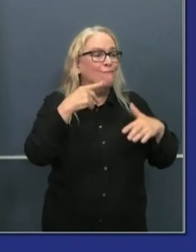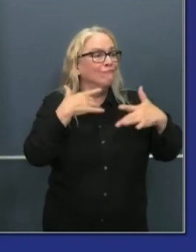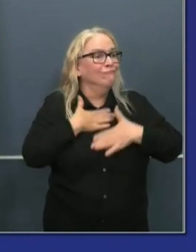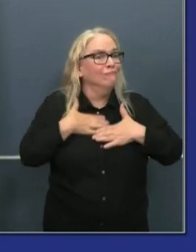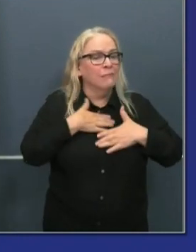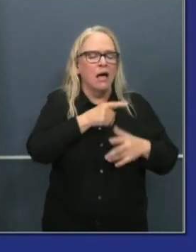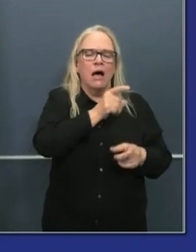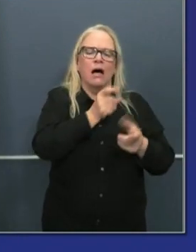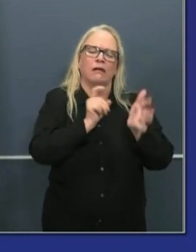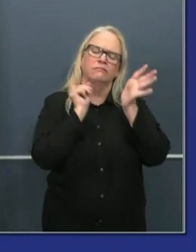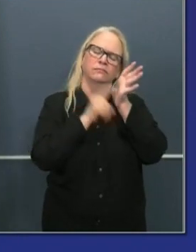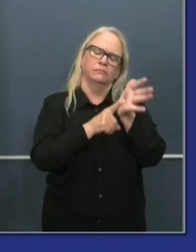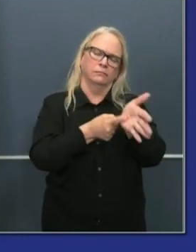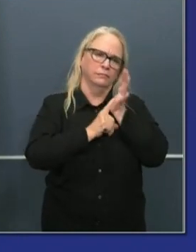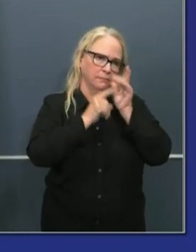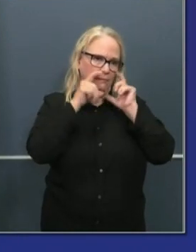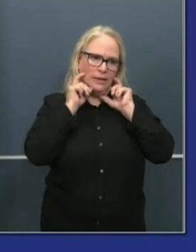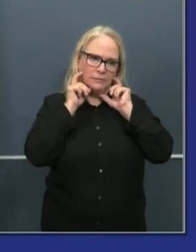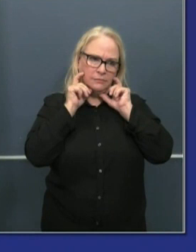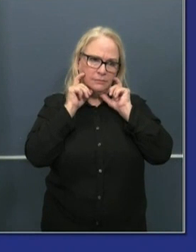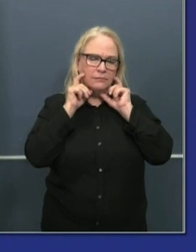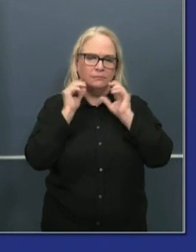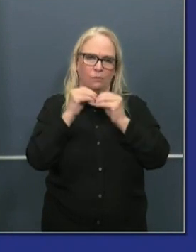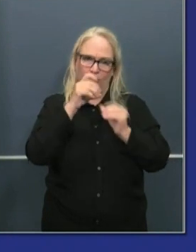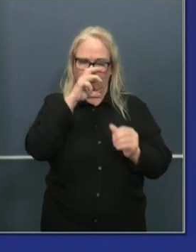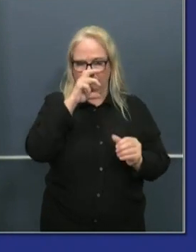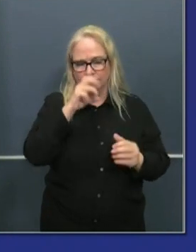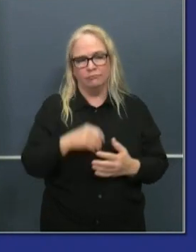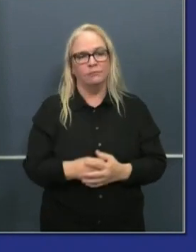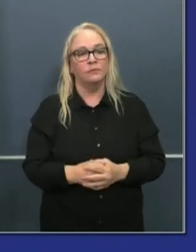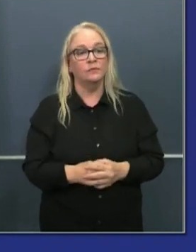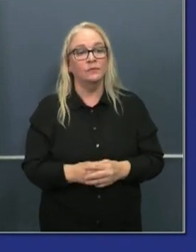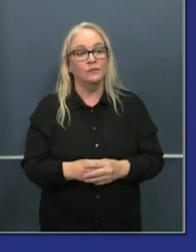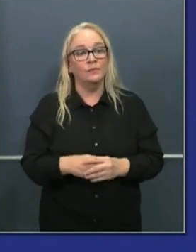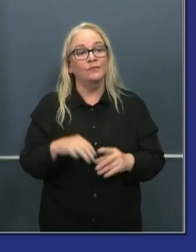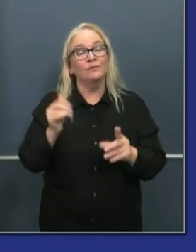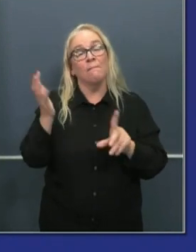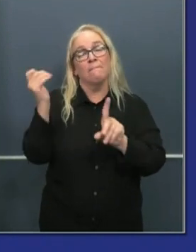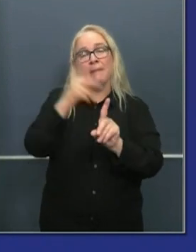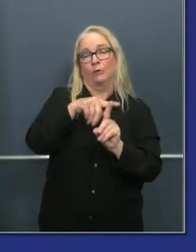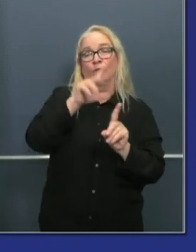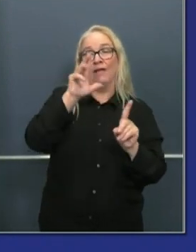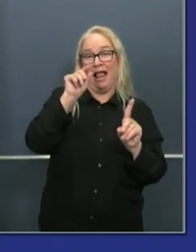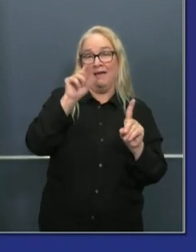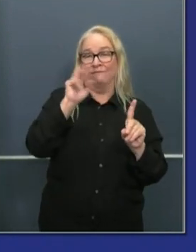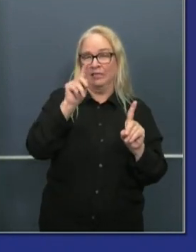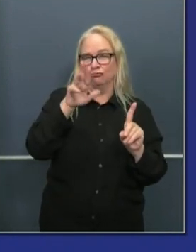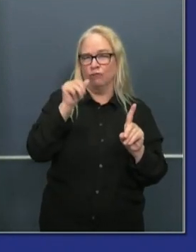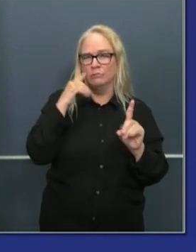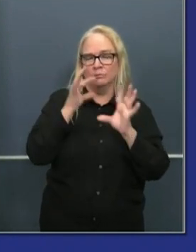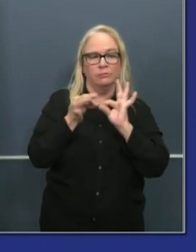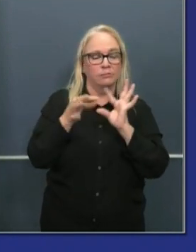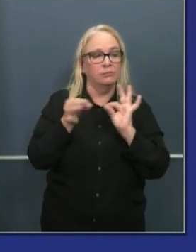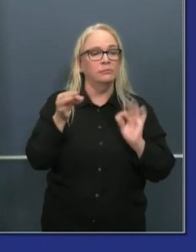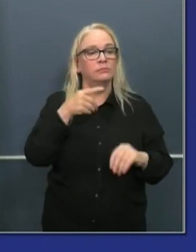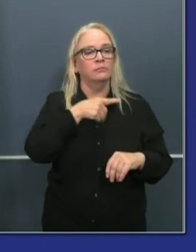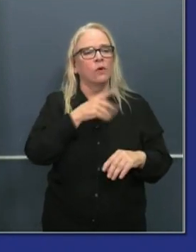WELL. IN ORDER TO SUPPORT THE EFFORTS